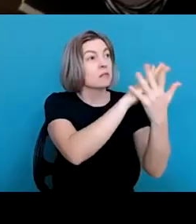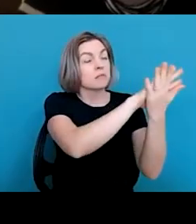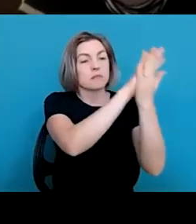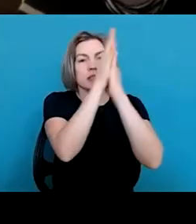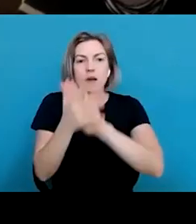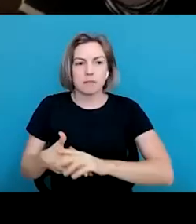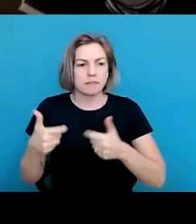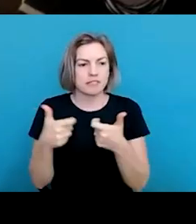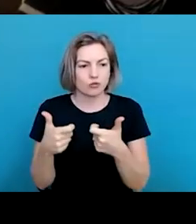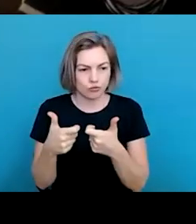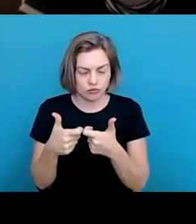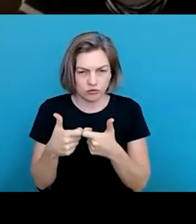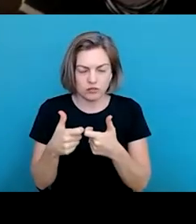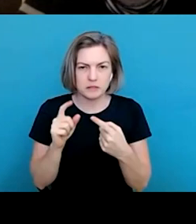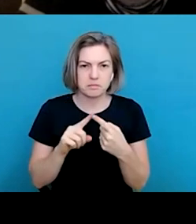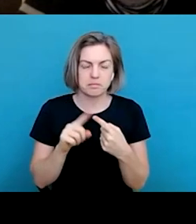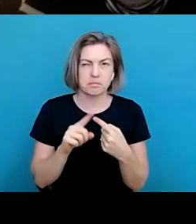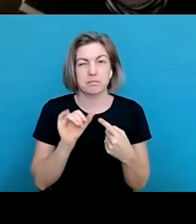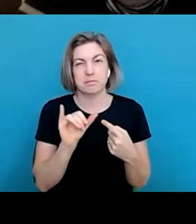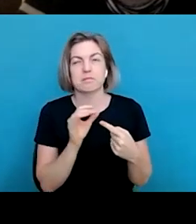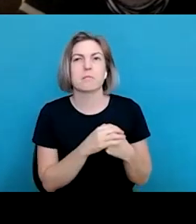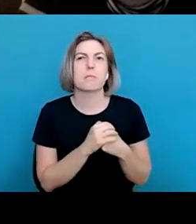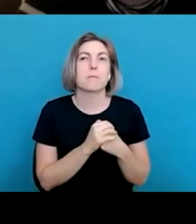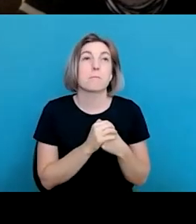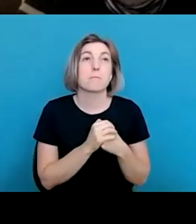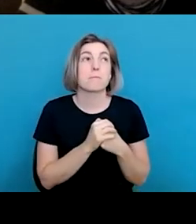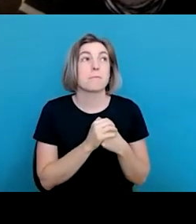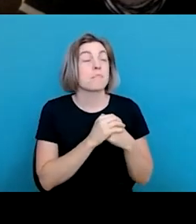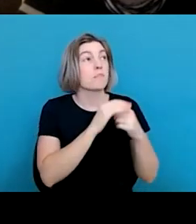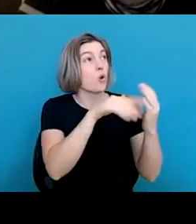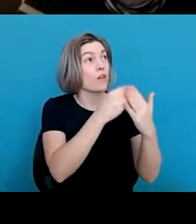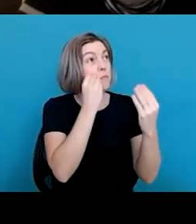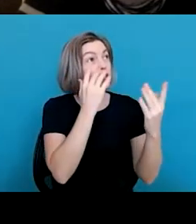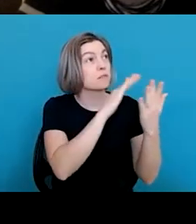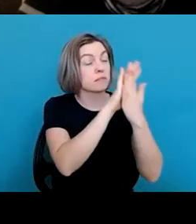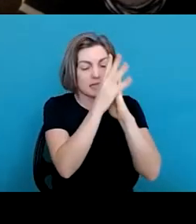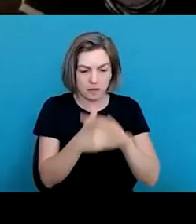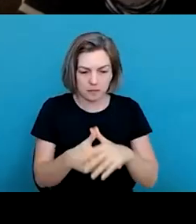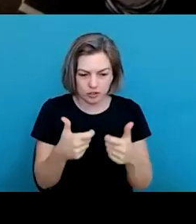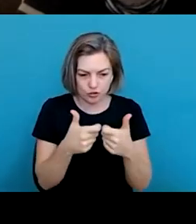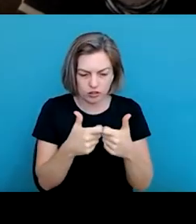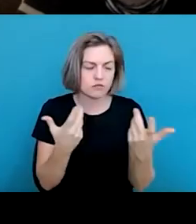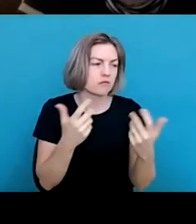because once you have digitized information, whether that's you know in AR, real-world information,